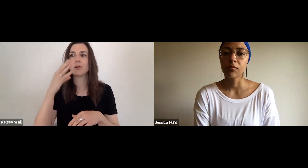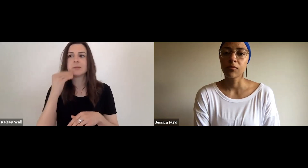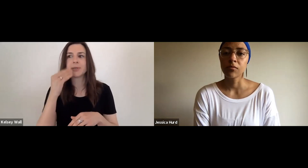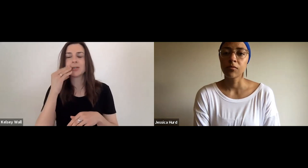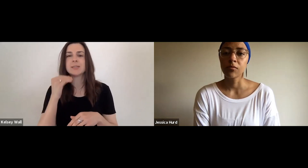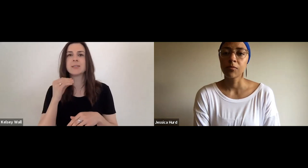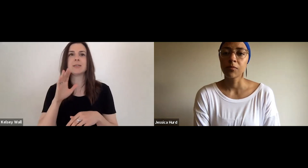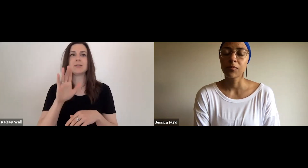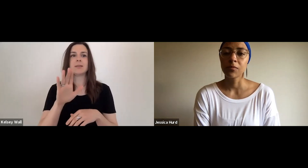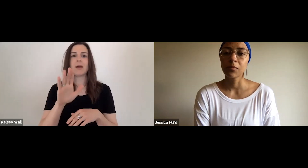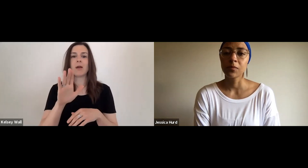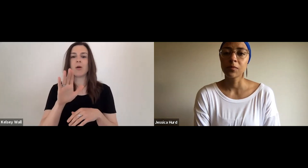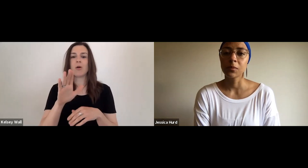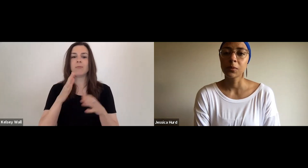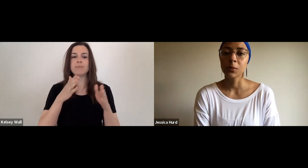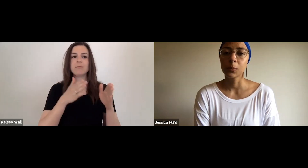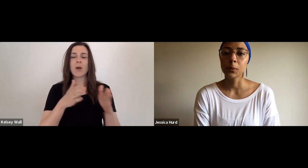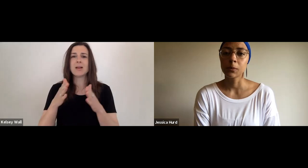during this time, during this pandemic.